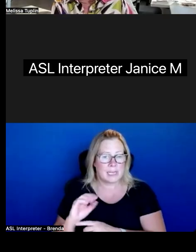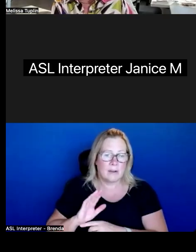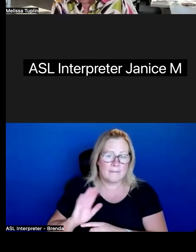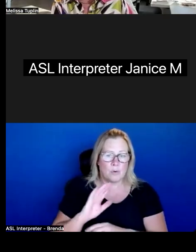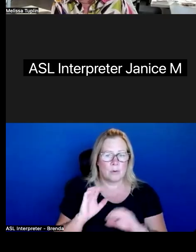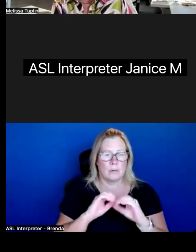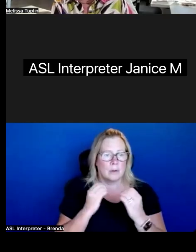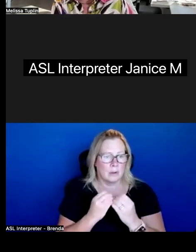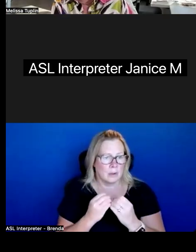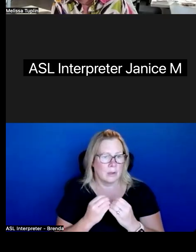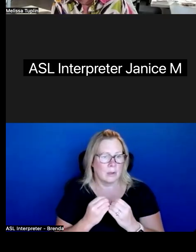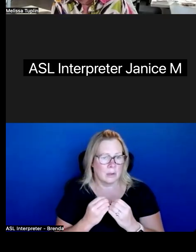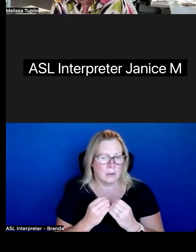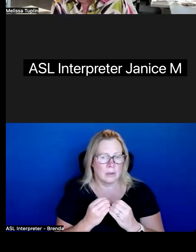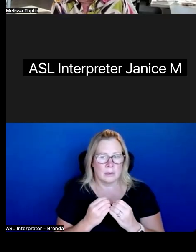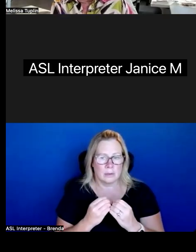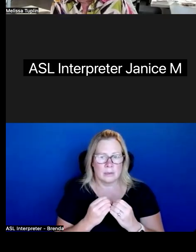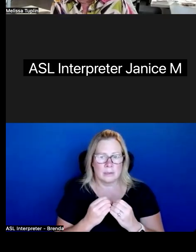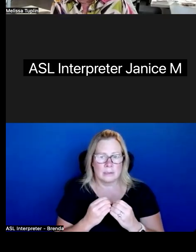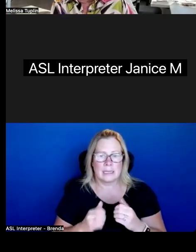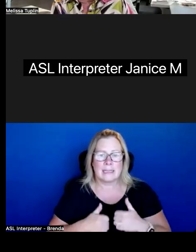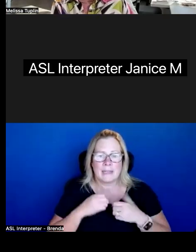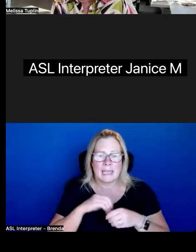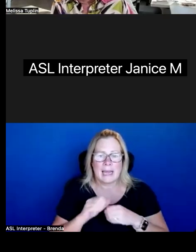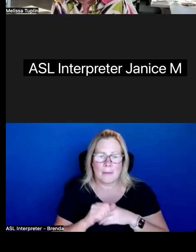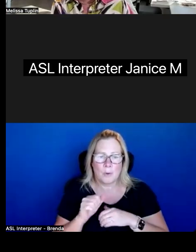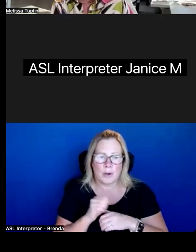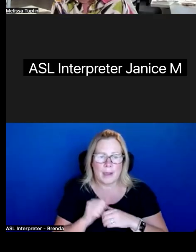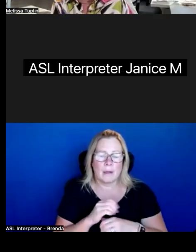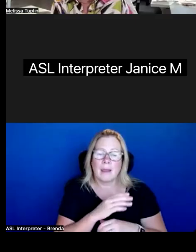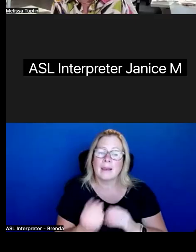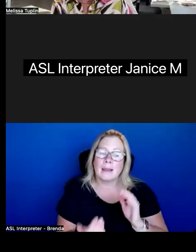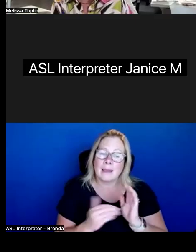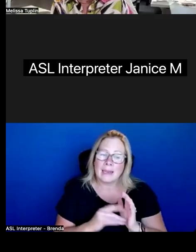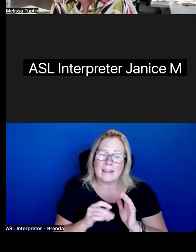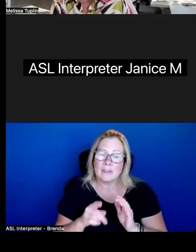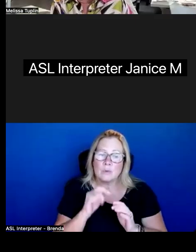members to be living in Alberta. And again, if you do not currently meet this requirement,